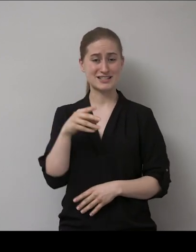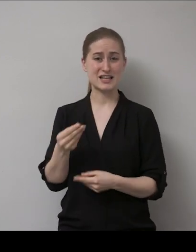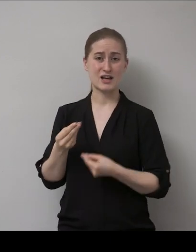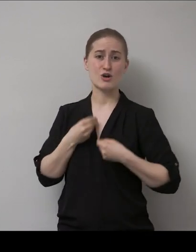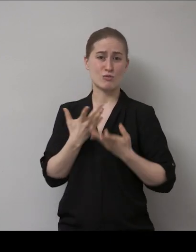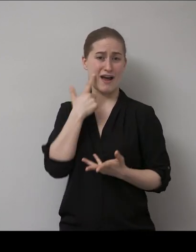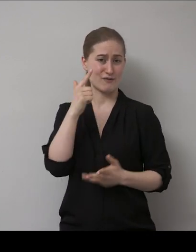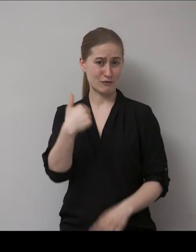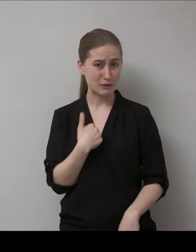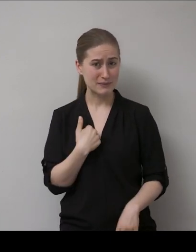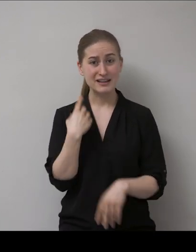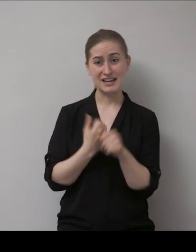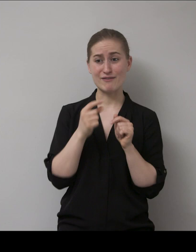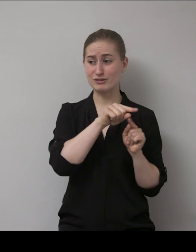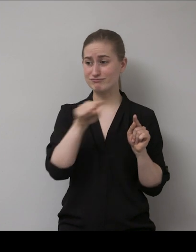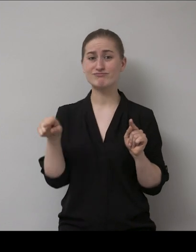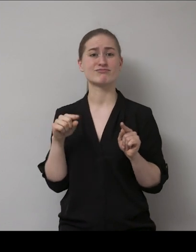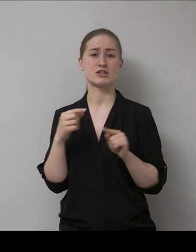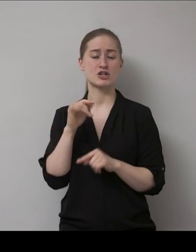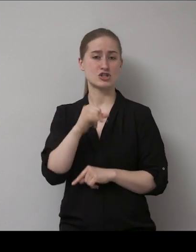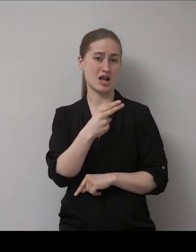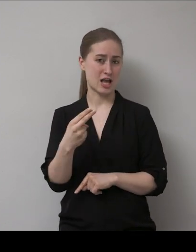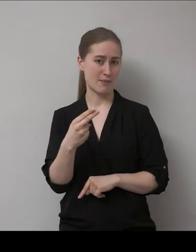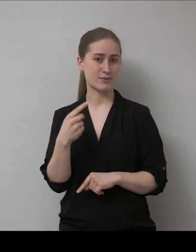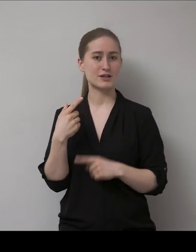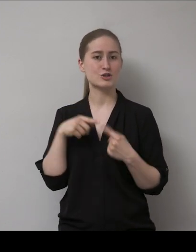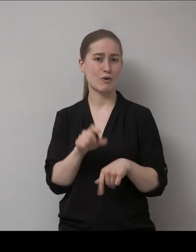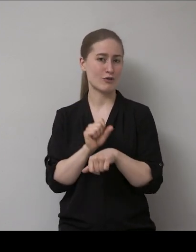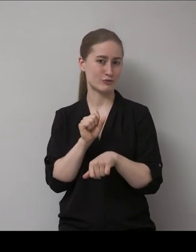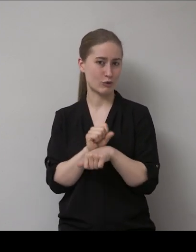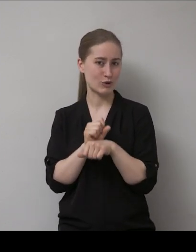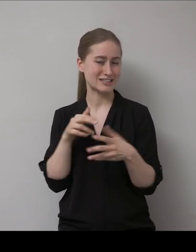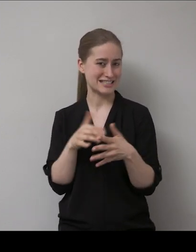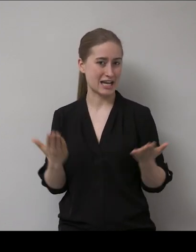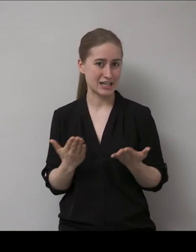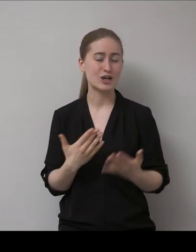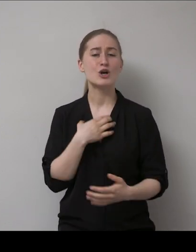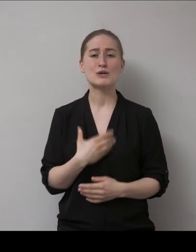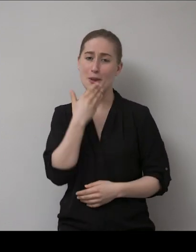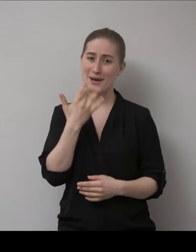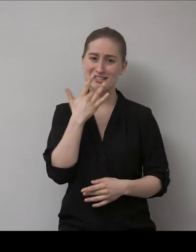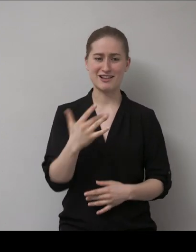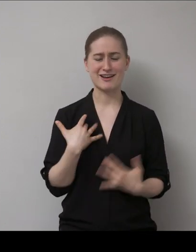me and everybody else at Johns Hopkins in their time with us here. We wish you the best of luck and have every confidence